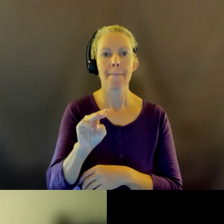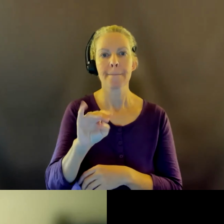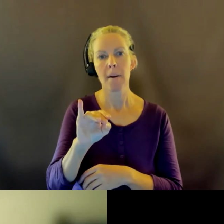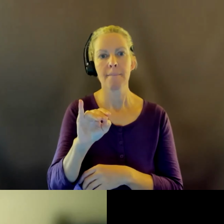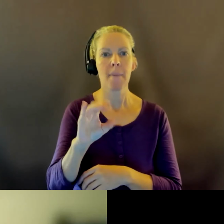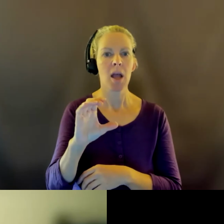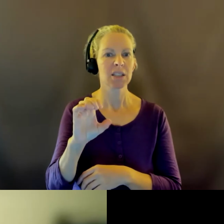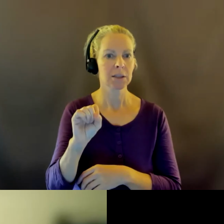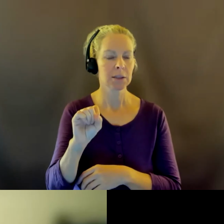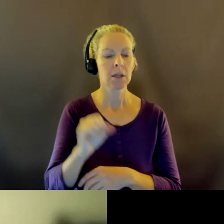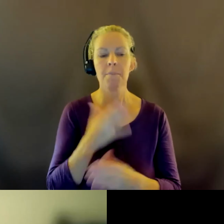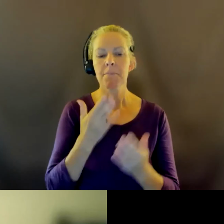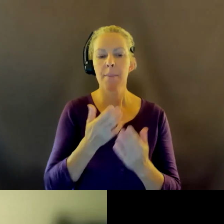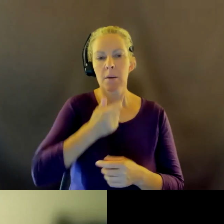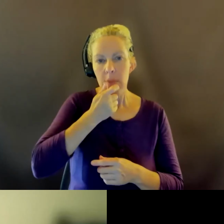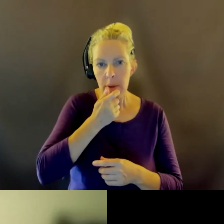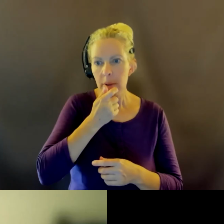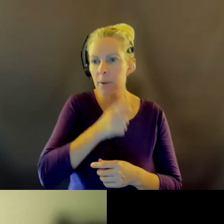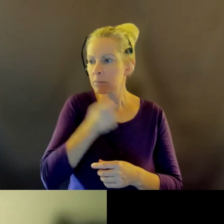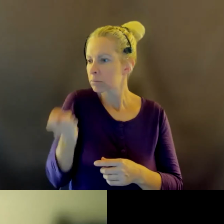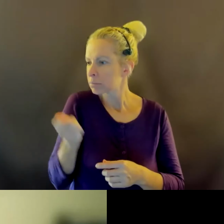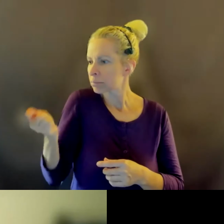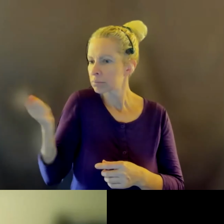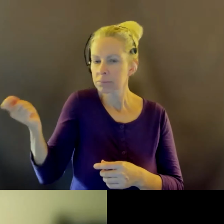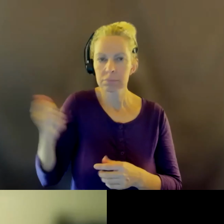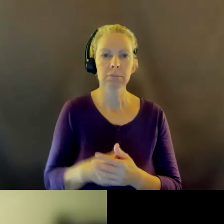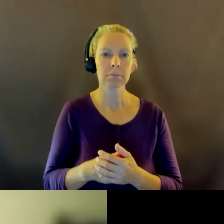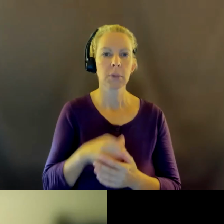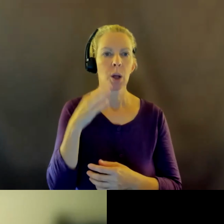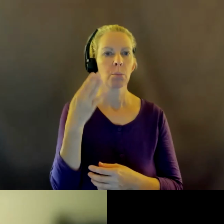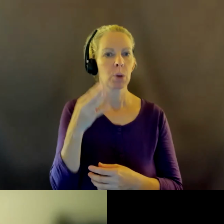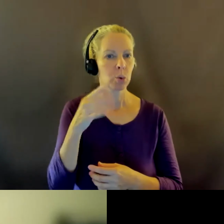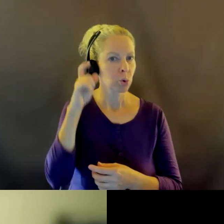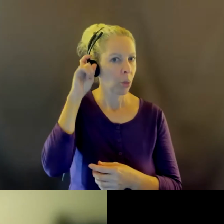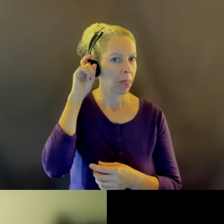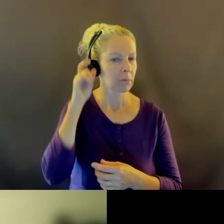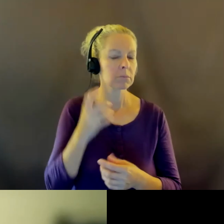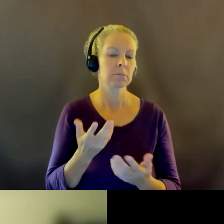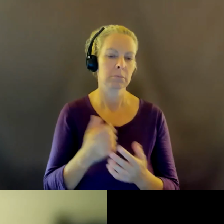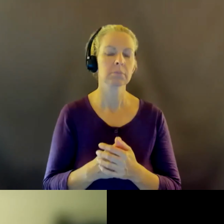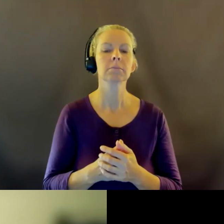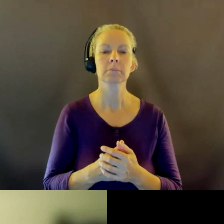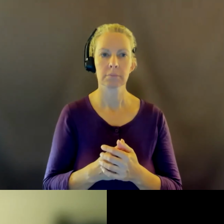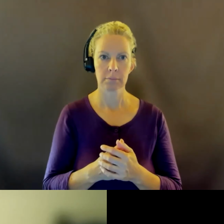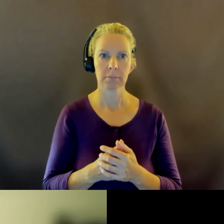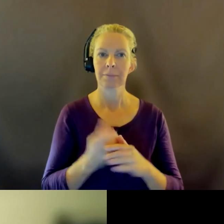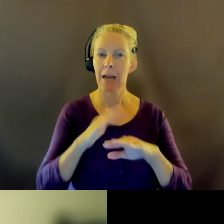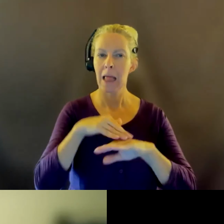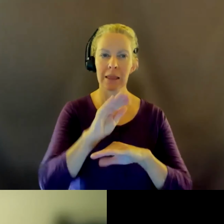of course, just making sure audio is picked up in the room everywhere.